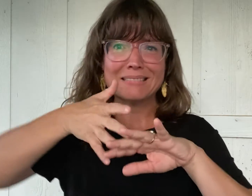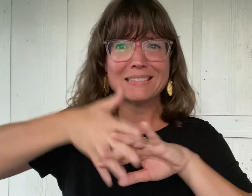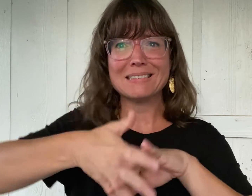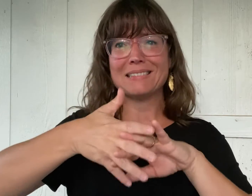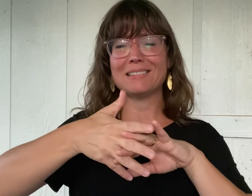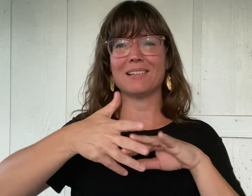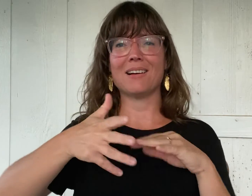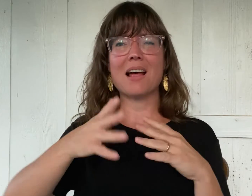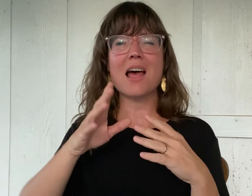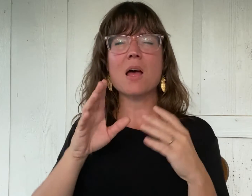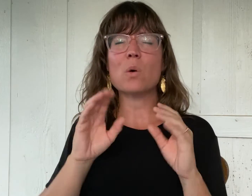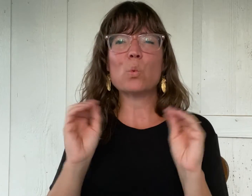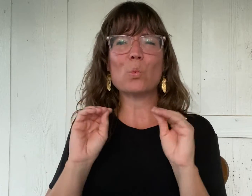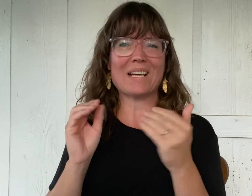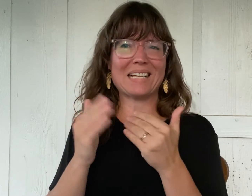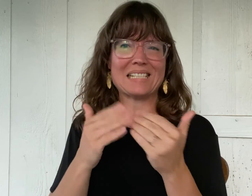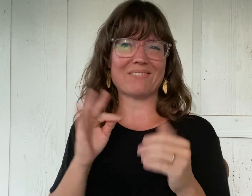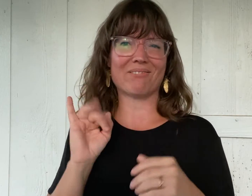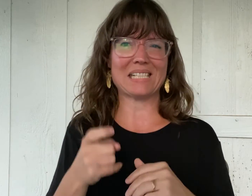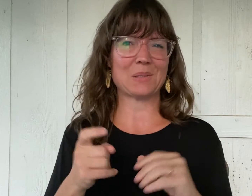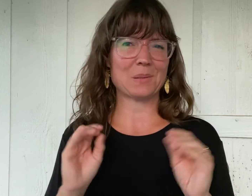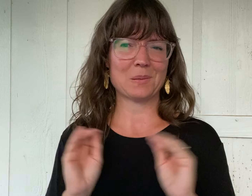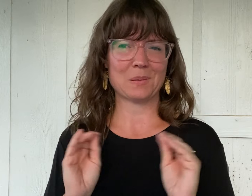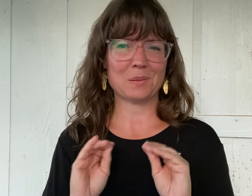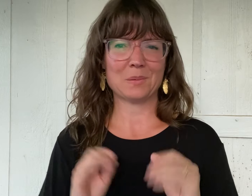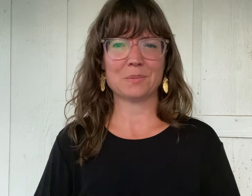there is no simple solution or easy fix.